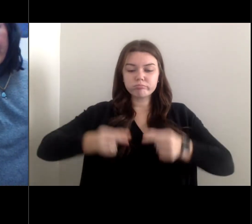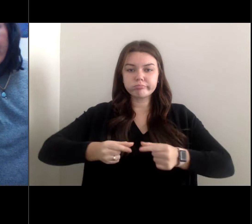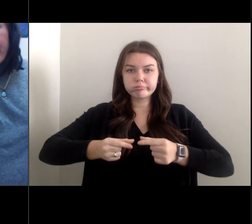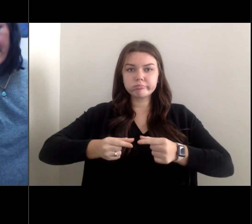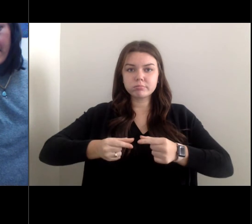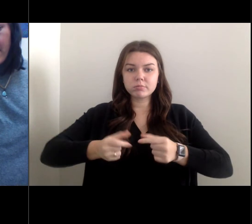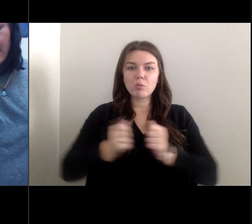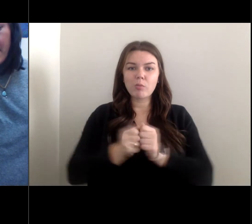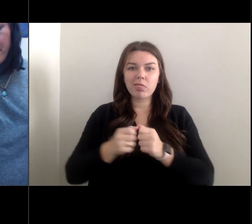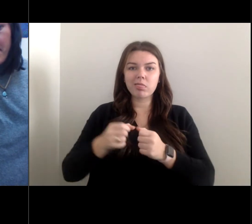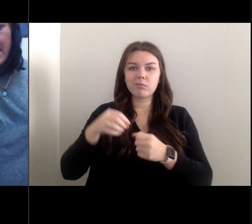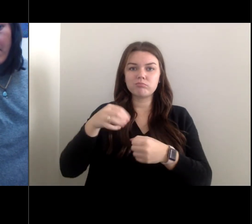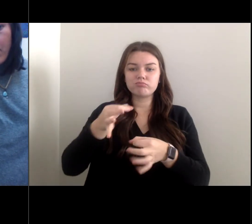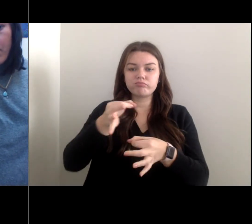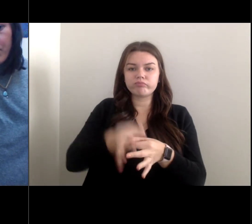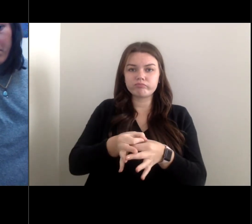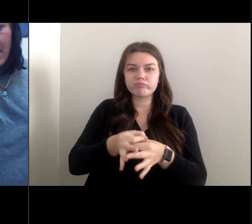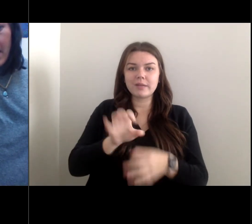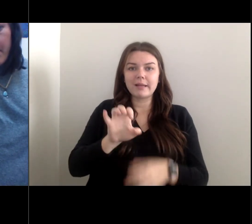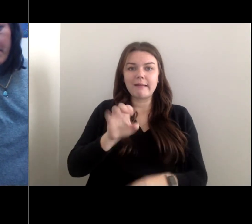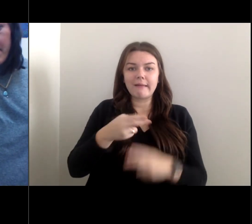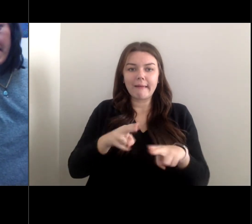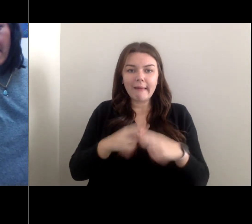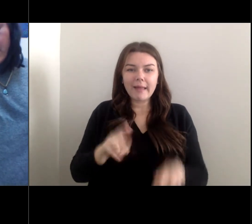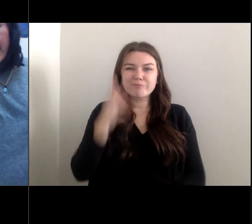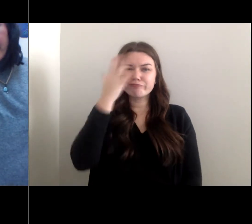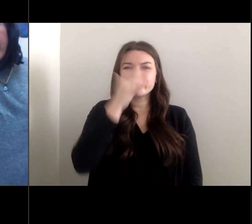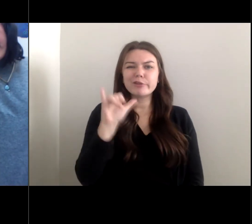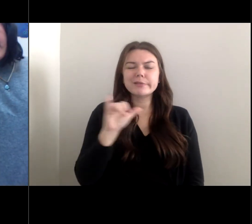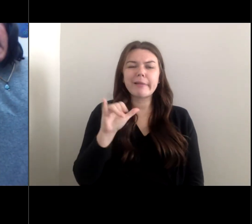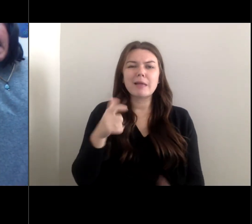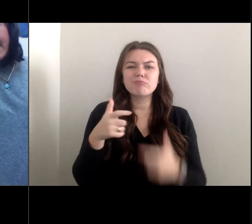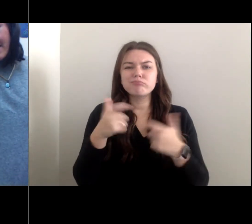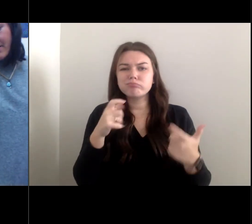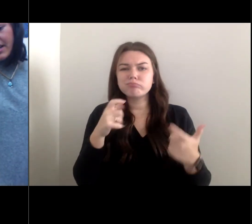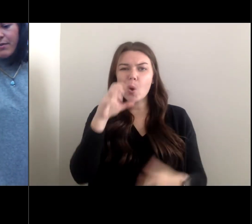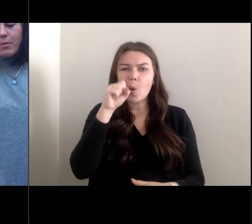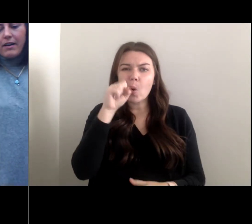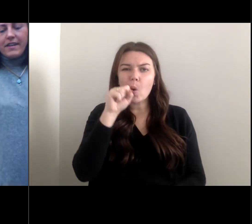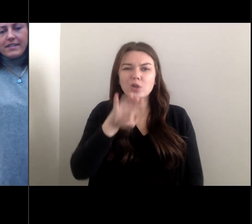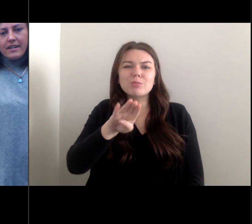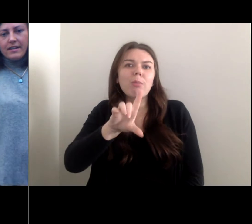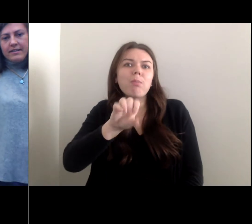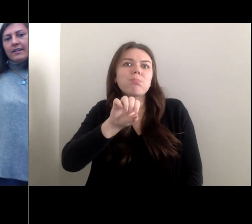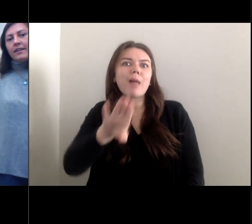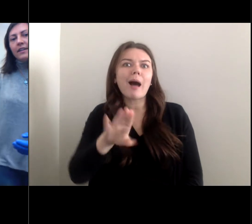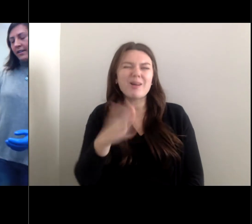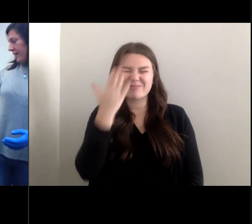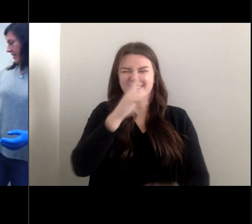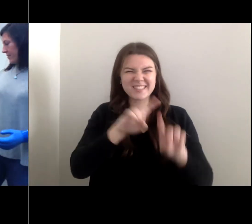they just kind of look like a big orange blob. Maybe not quite the eggs that you eat for breakfast, huh?